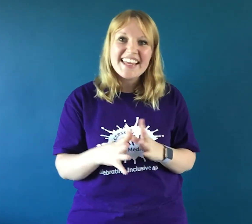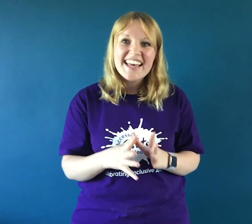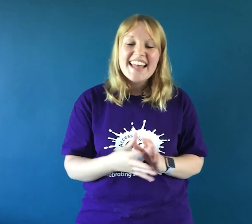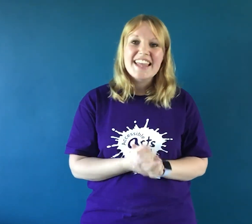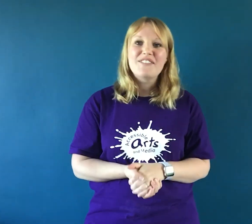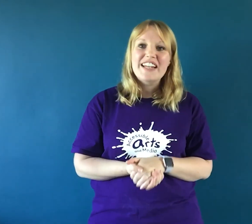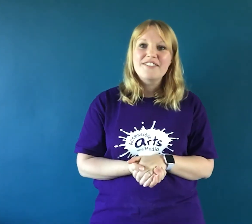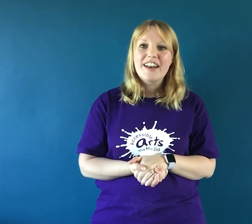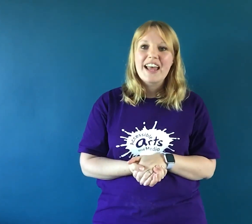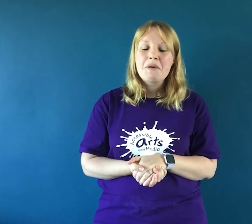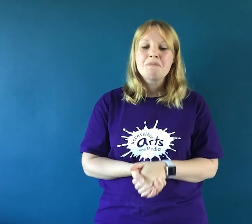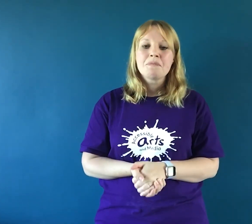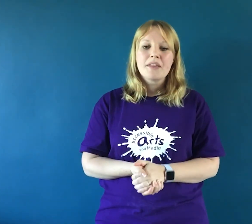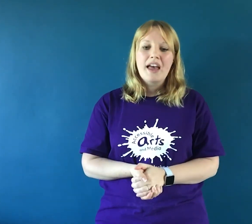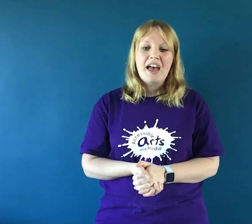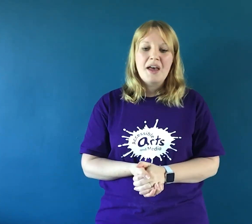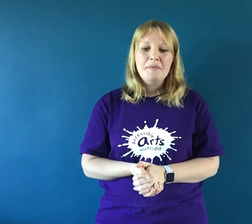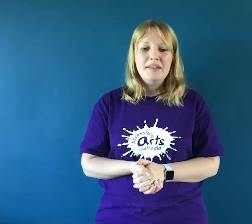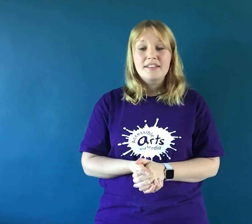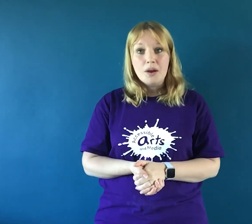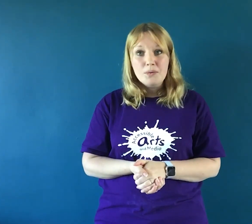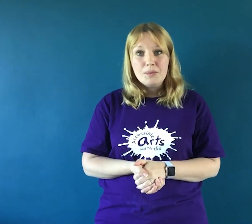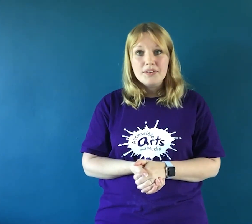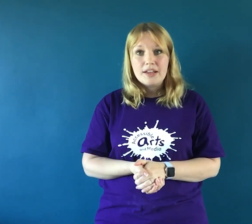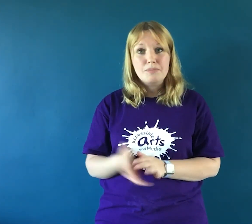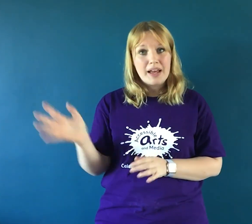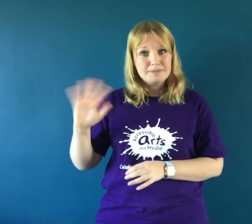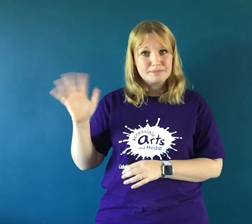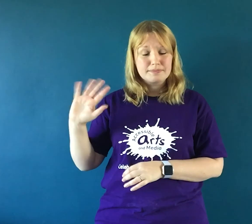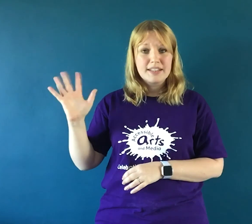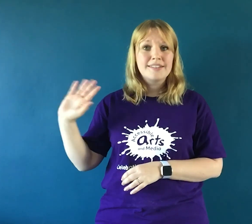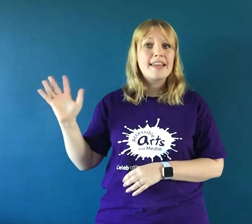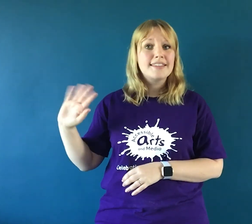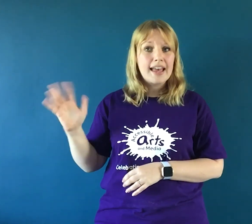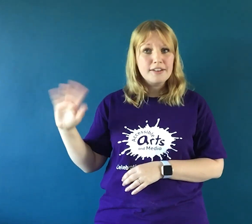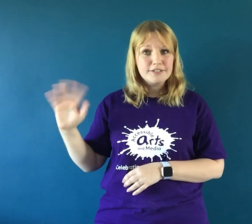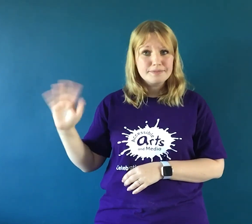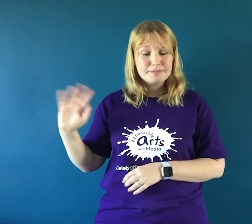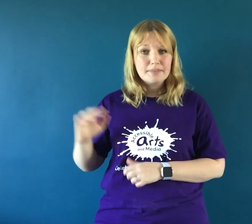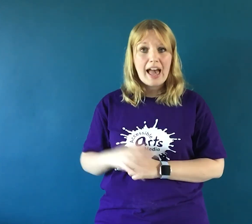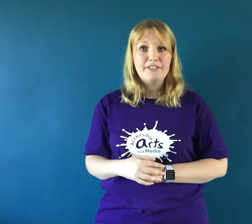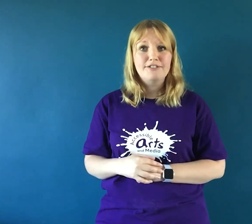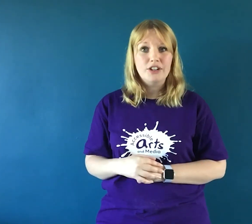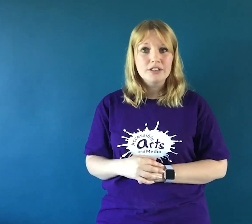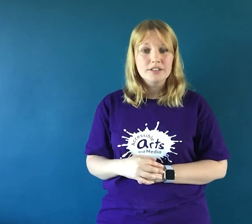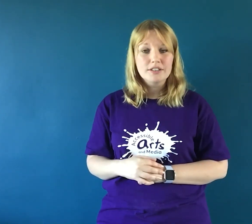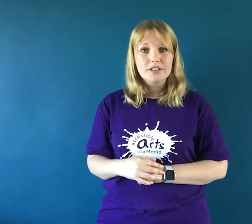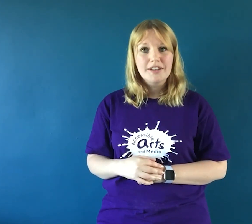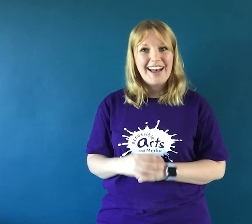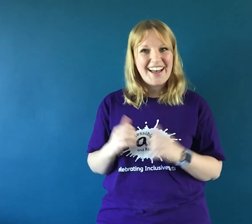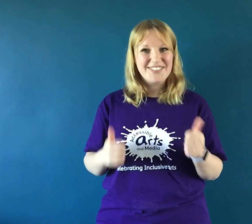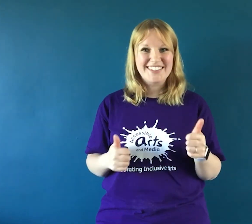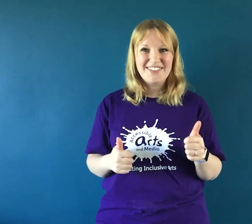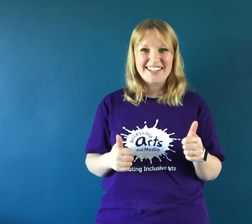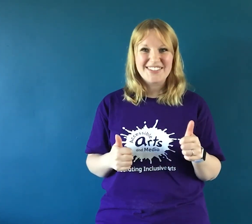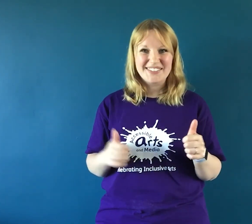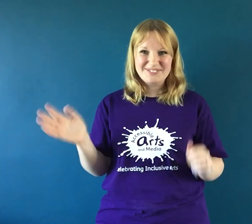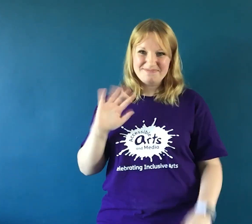that would be lovely. So, we will say goodbye. Stay safe, have fun and we’ll see you again soon.